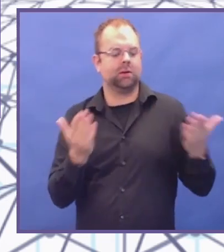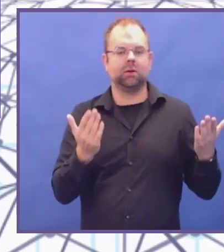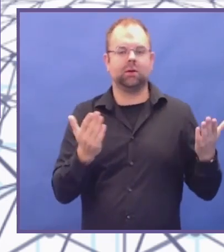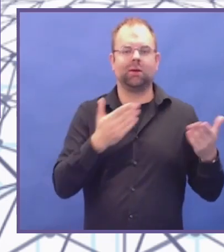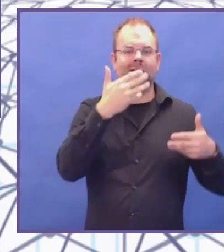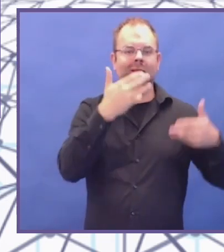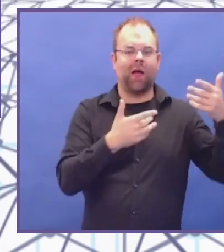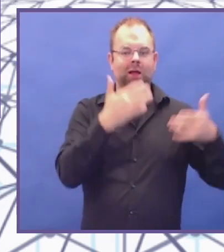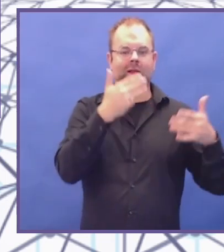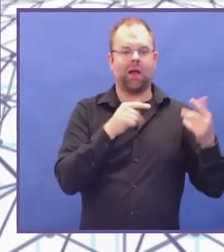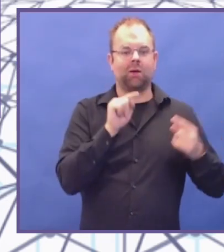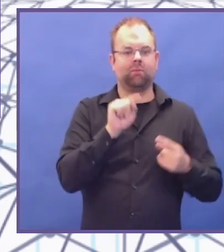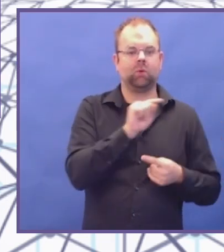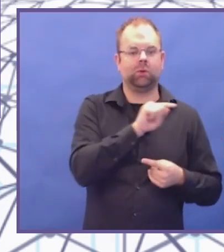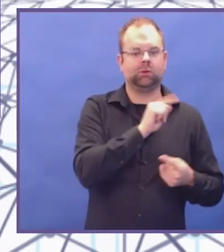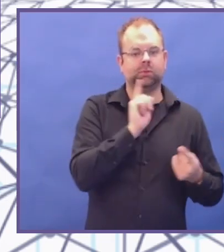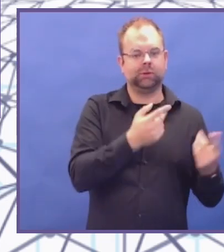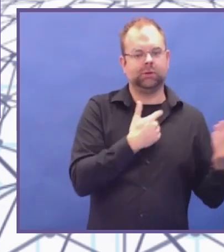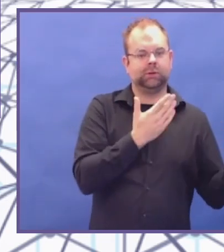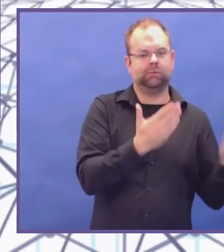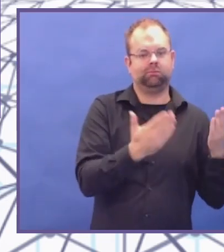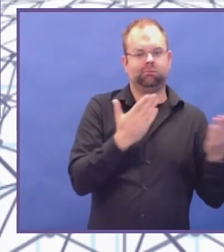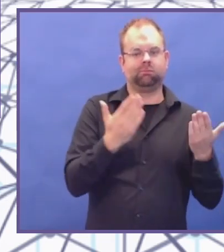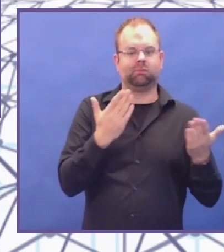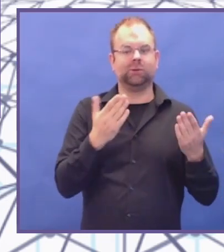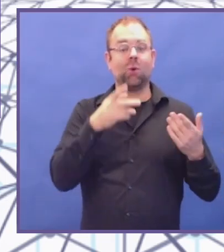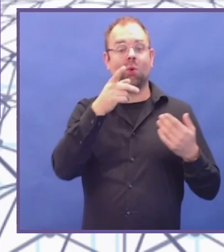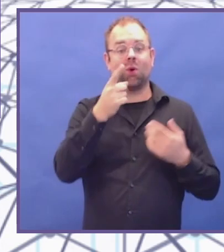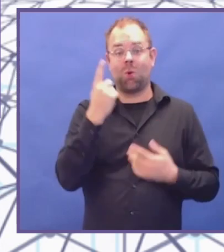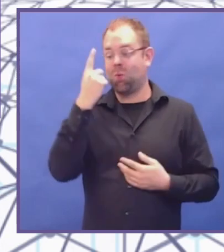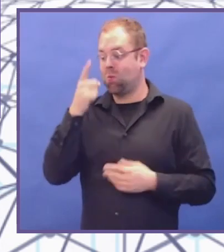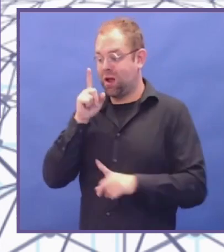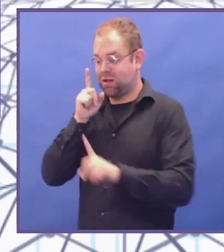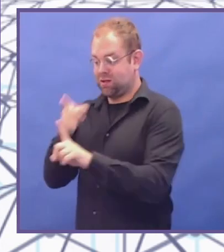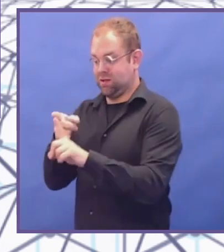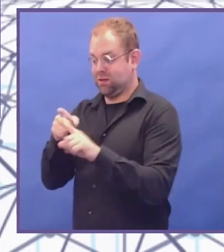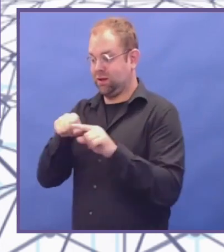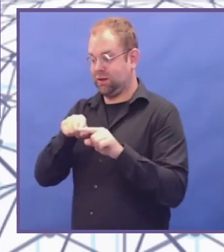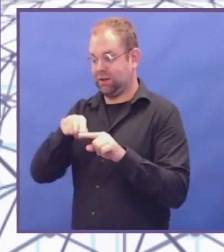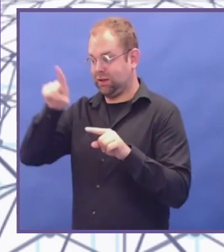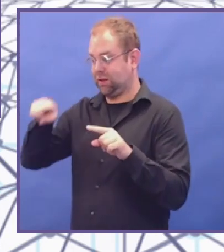coworkers get sick of me listening to me talk about trends, because that's all I talk about.